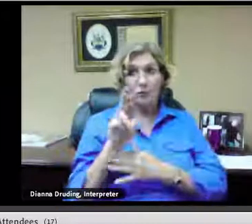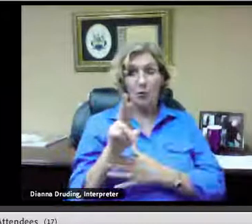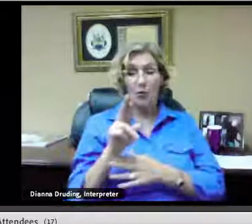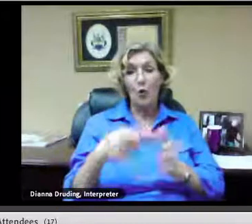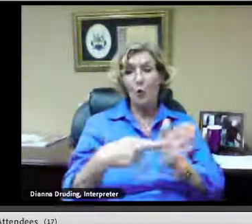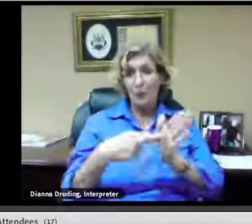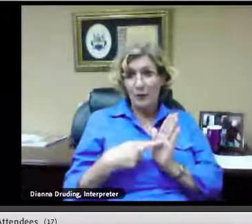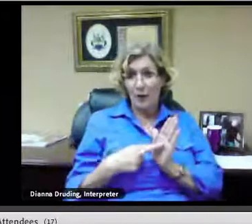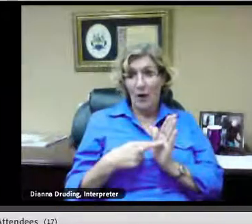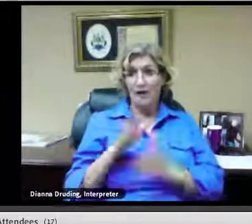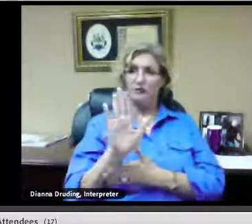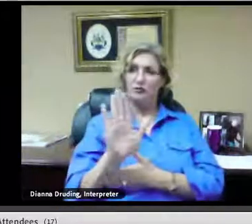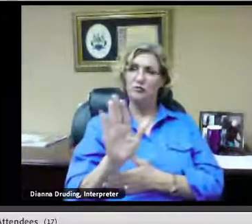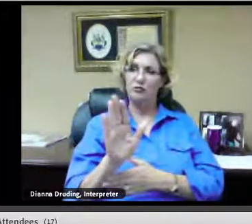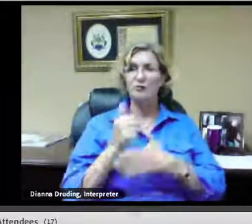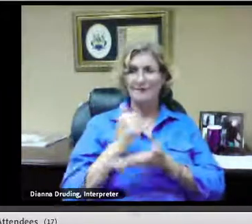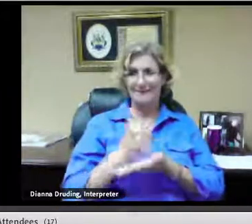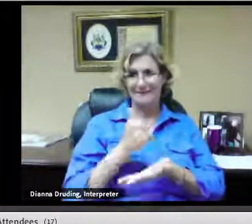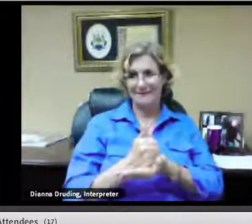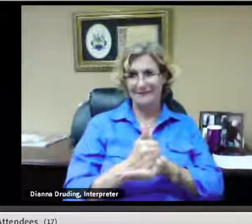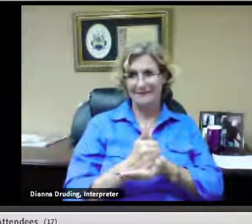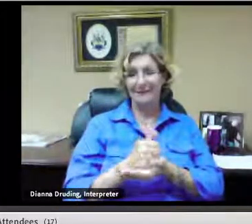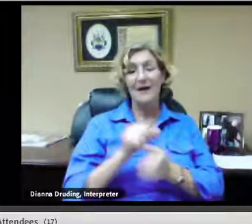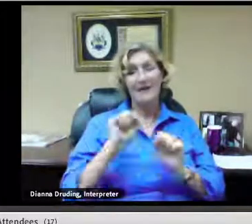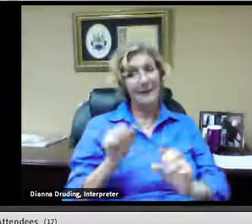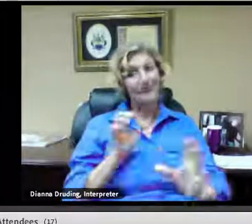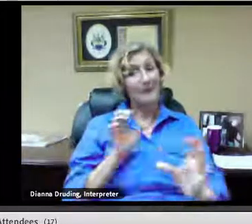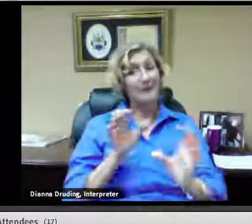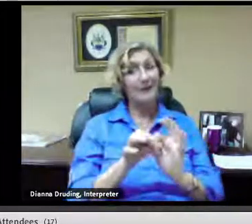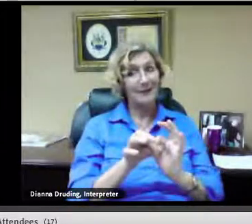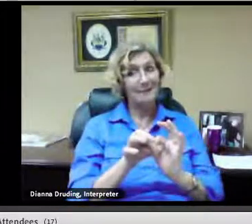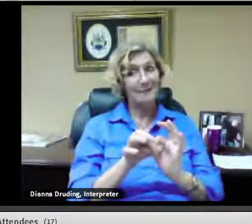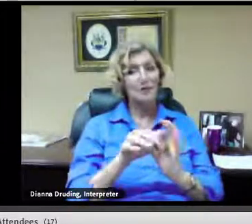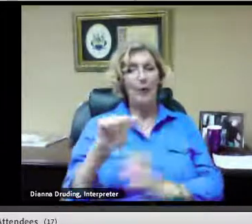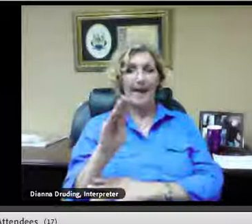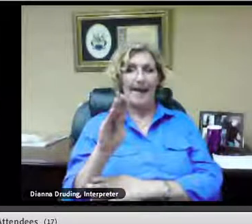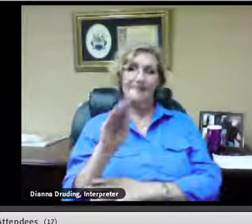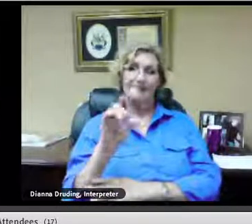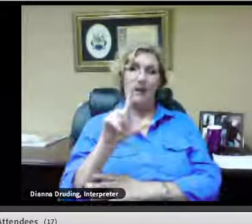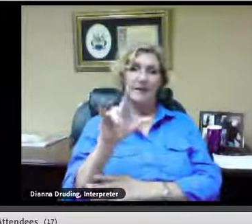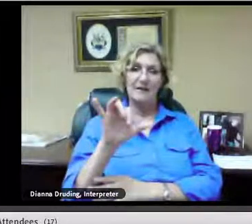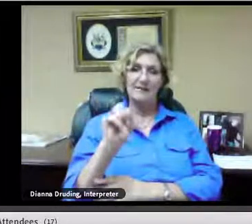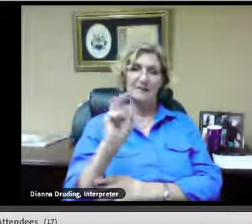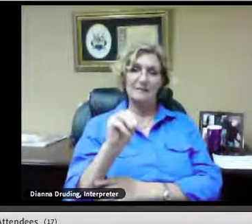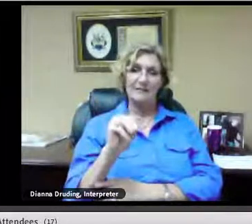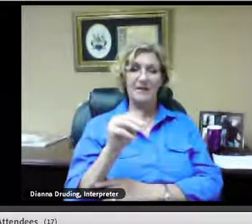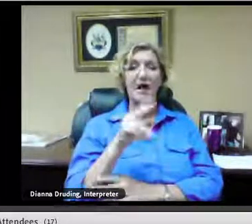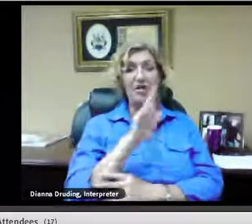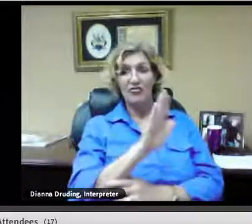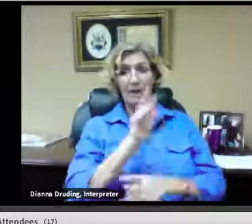That person is in a wheelchair. They need help." Or "That person looks like they, you know, have a disability, so I'm going to try to help them."